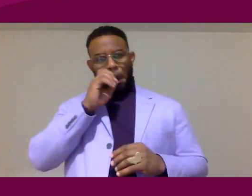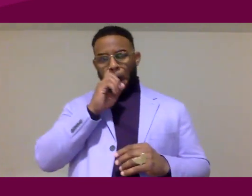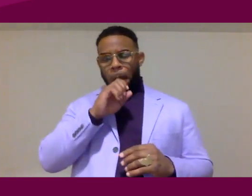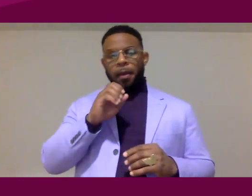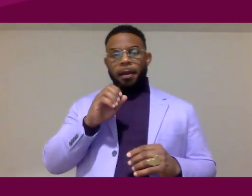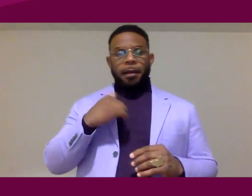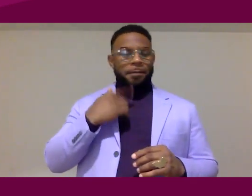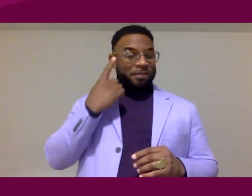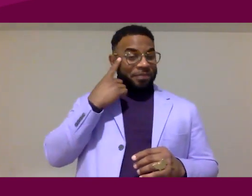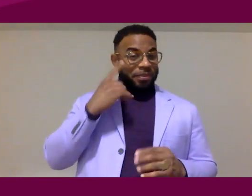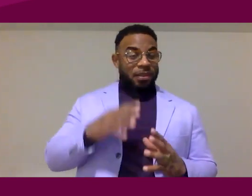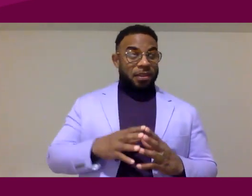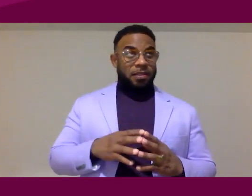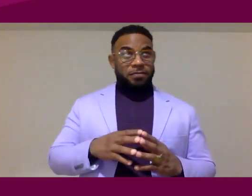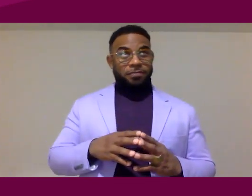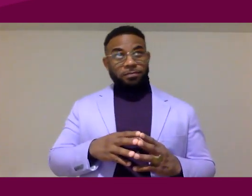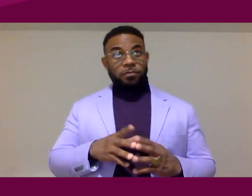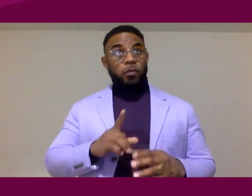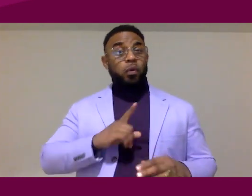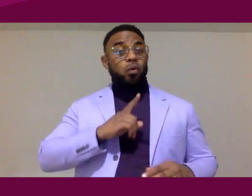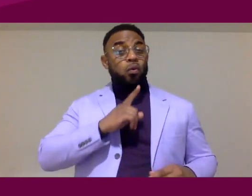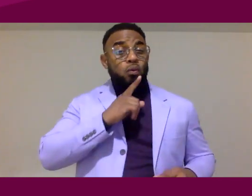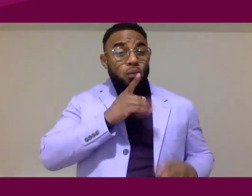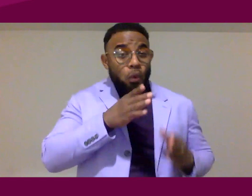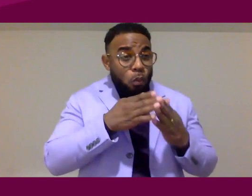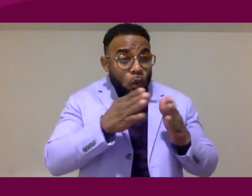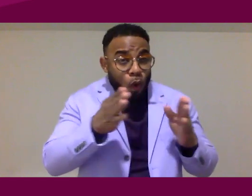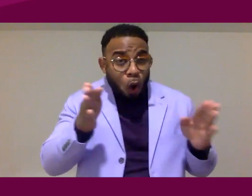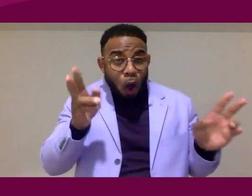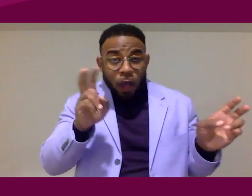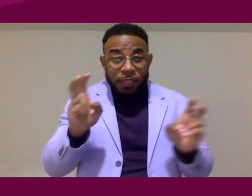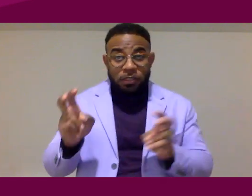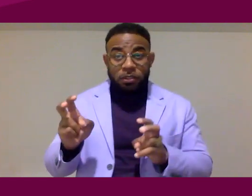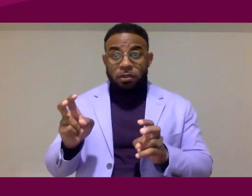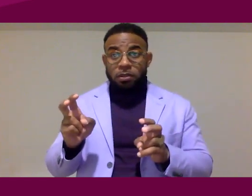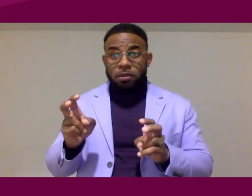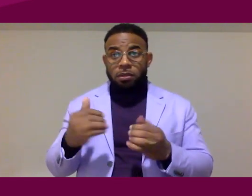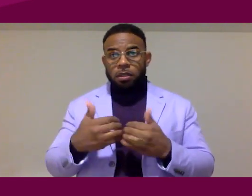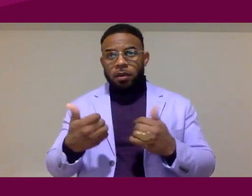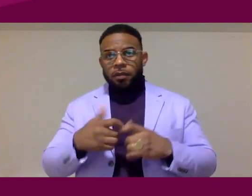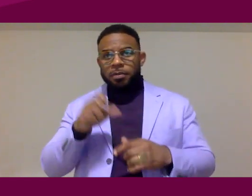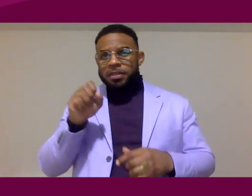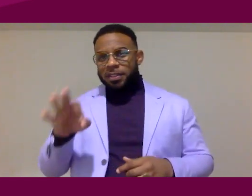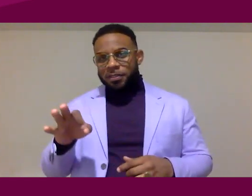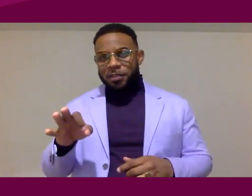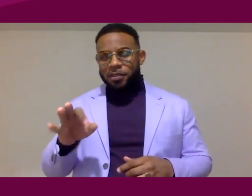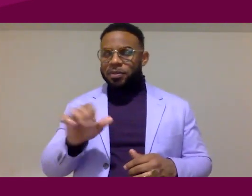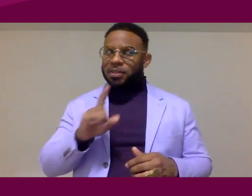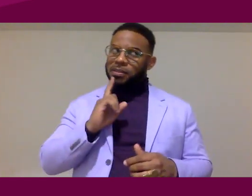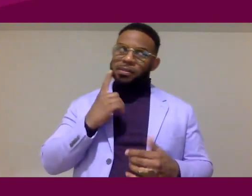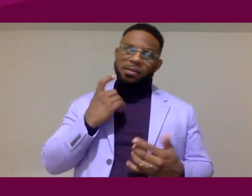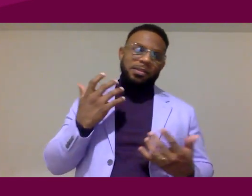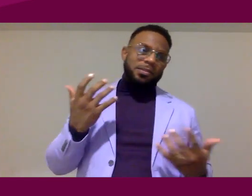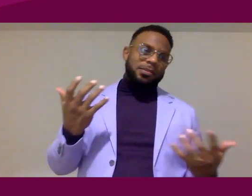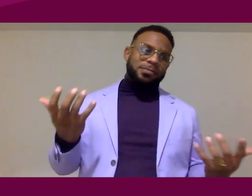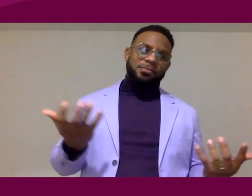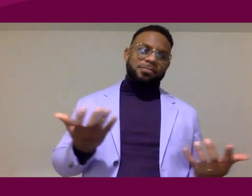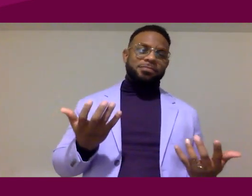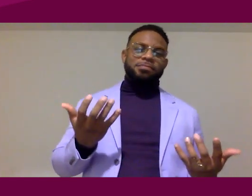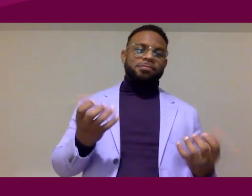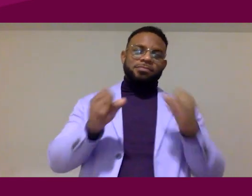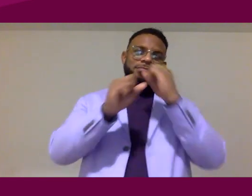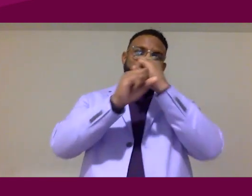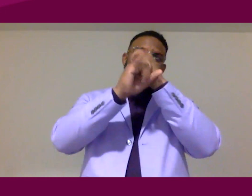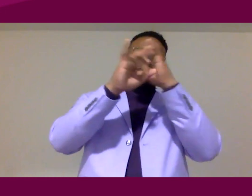But I think the real broad issue aside from San Francisco, which is just an illustration